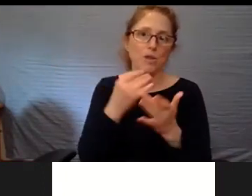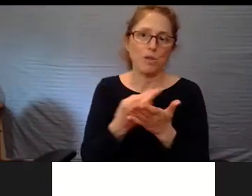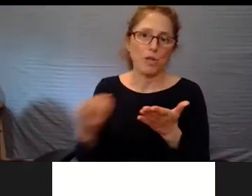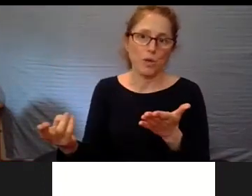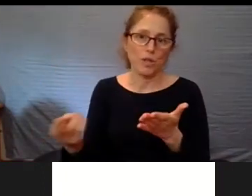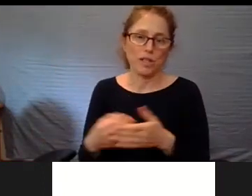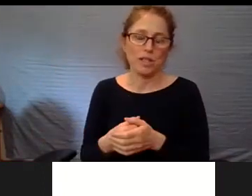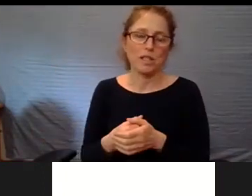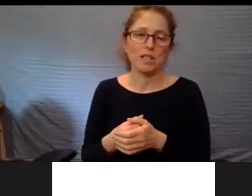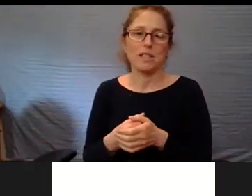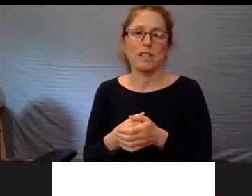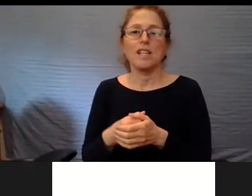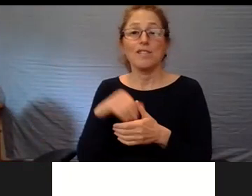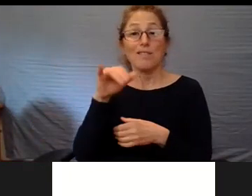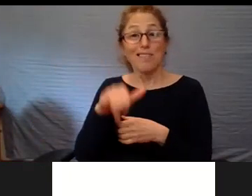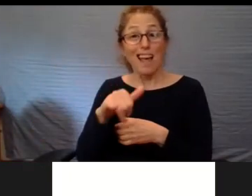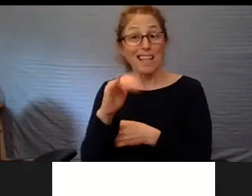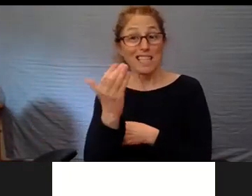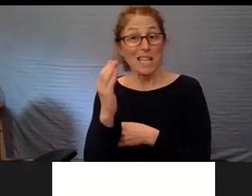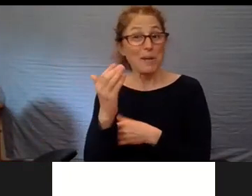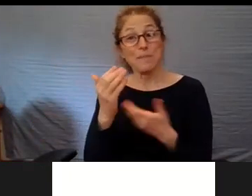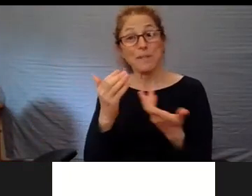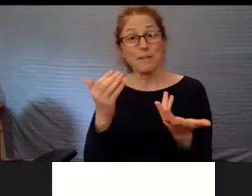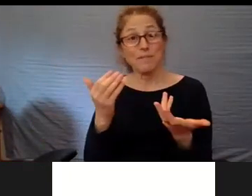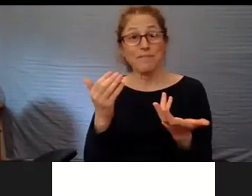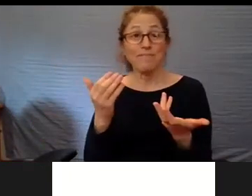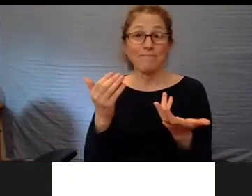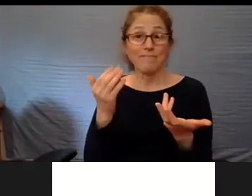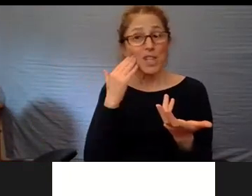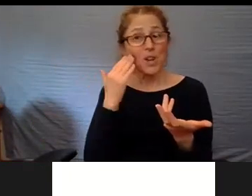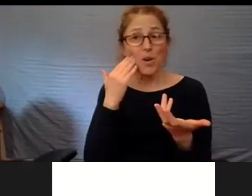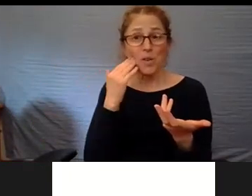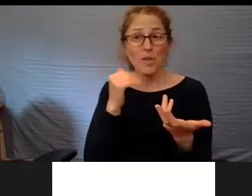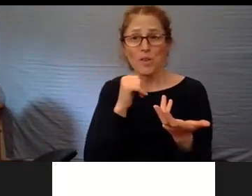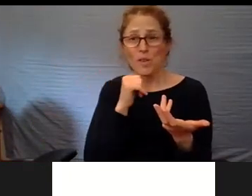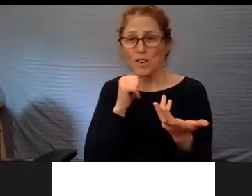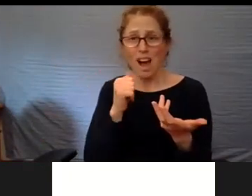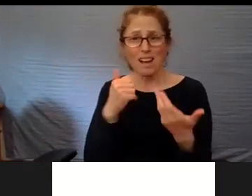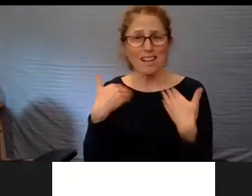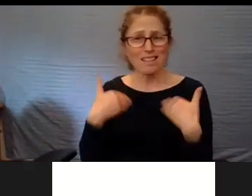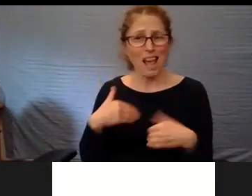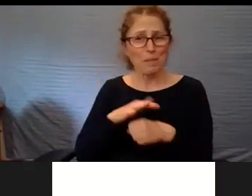And that seems like it is, you know, not as ableist as it could be.